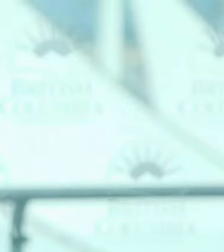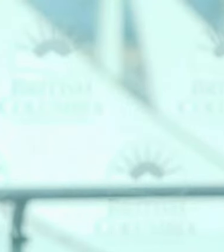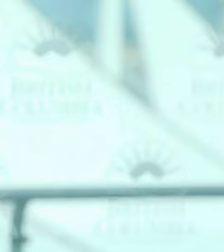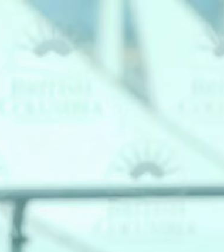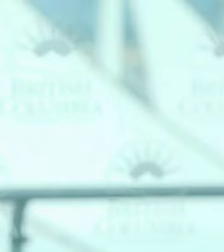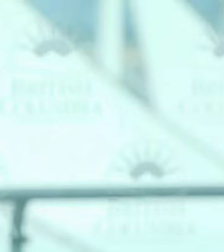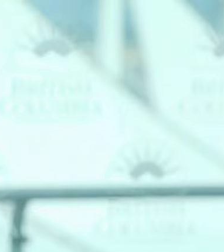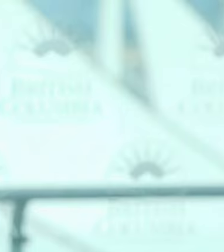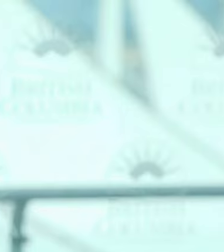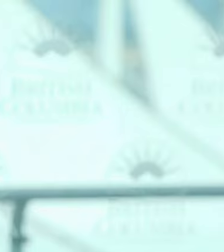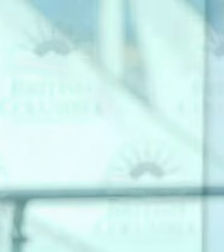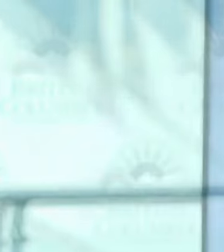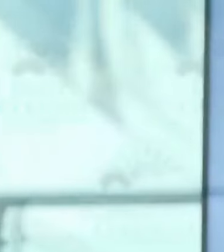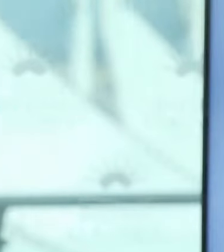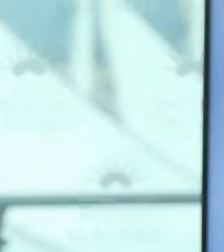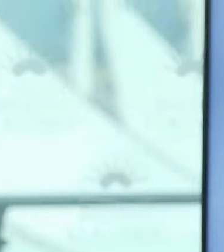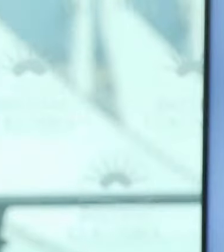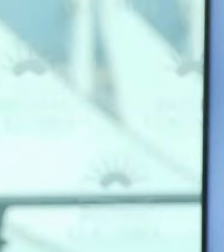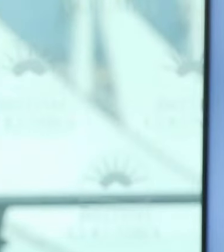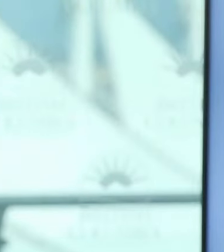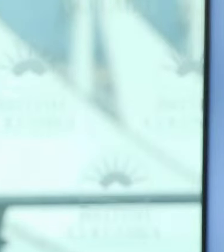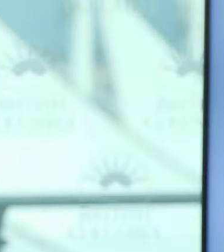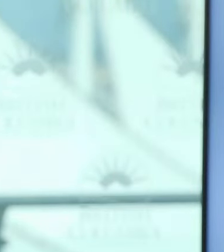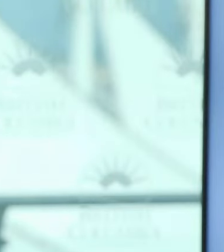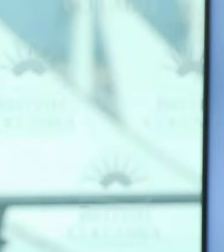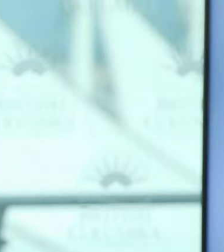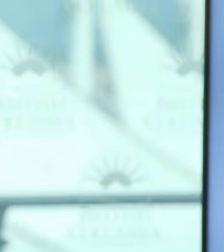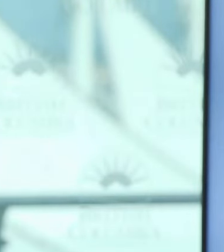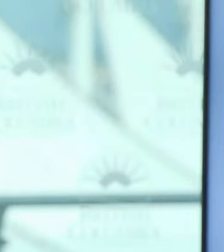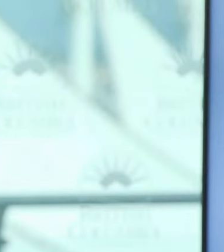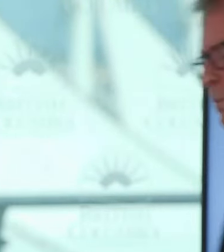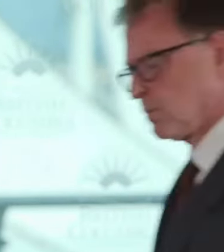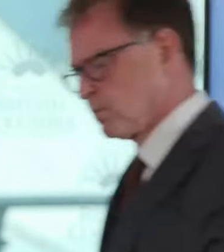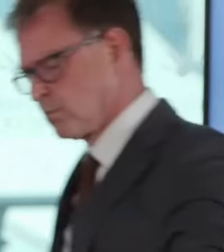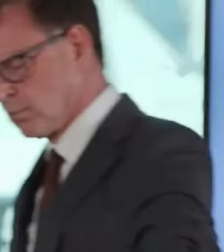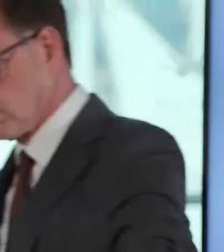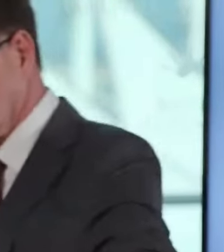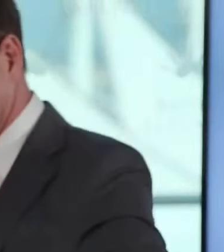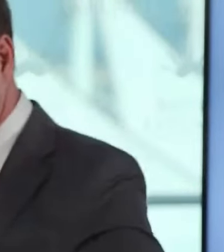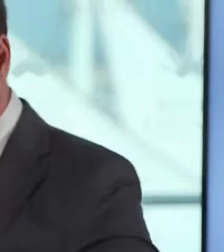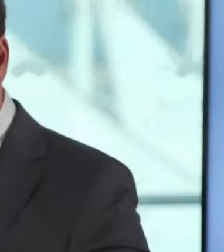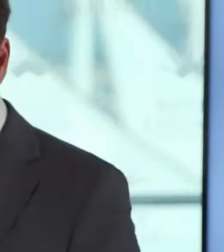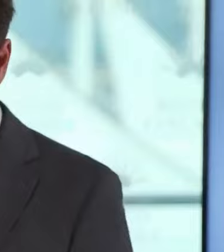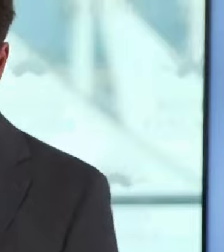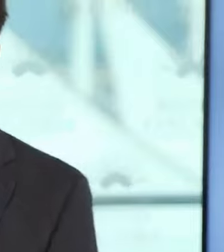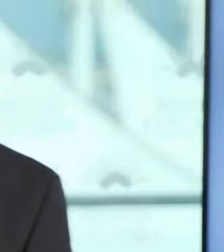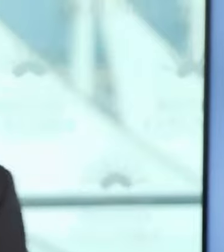situation. I instead. Or a terminally ill elderly woman who